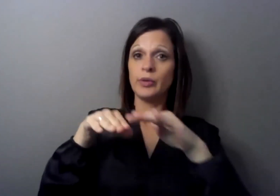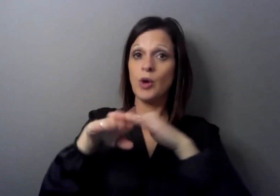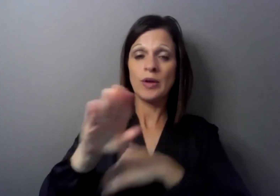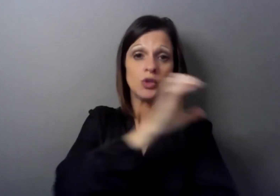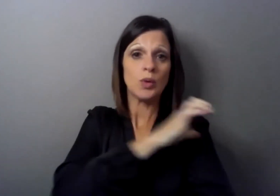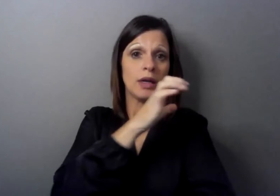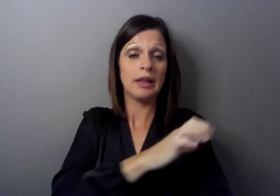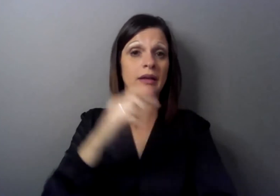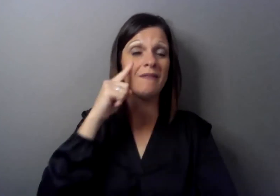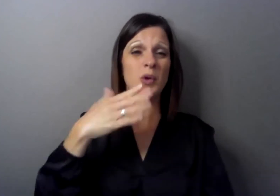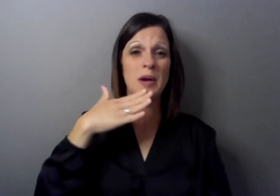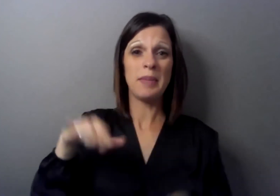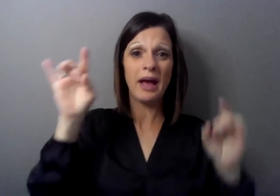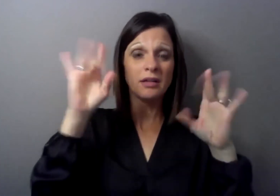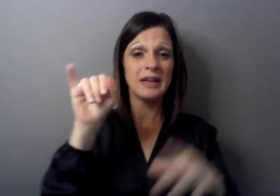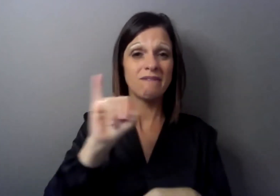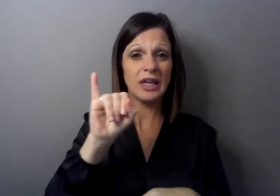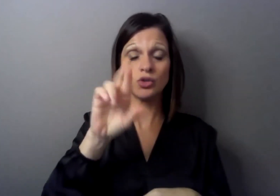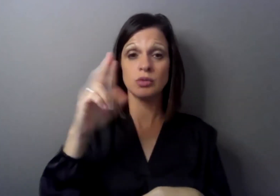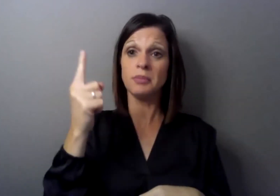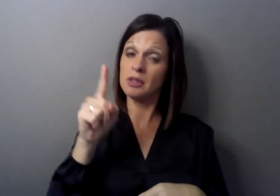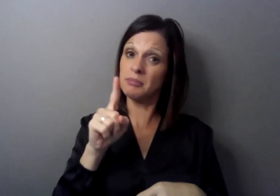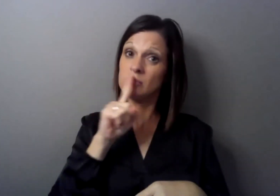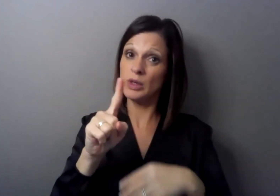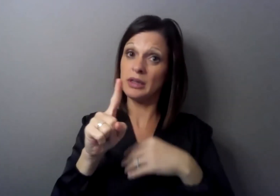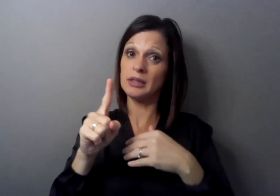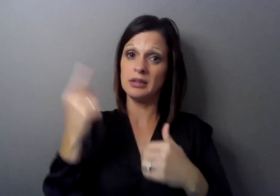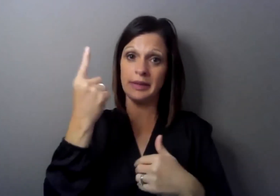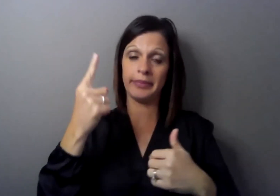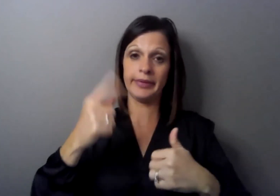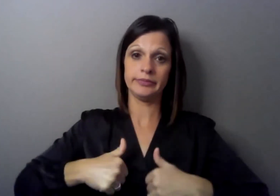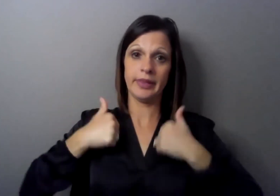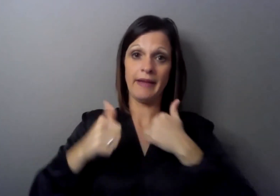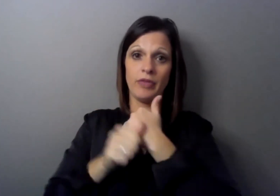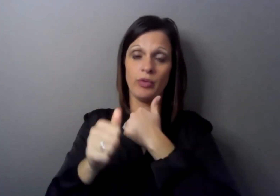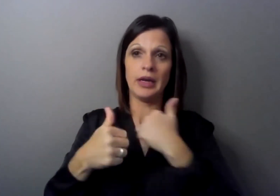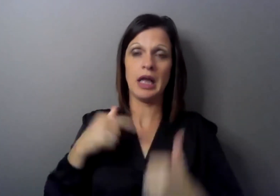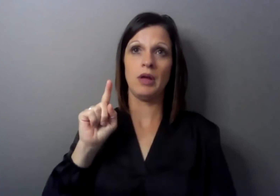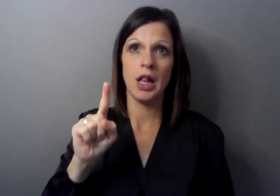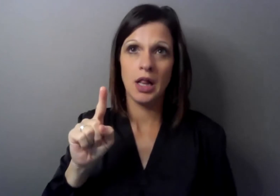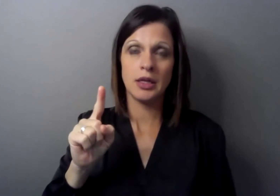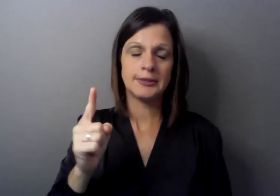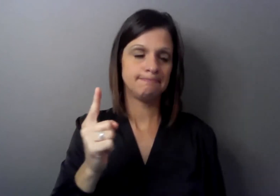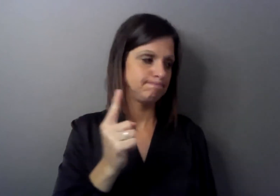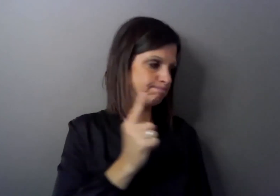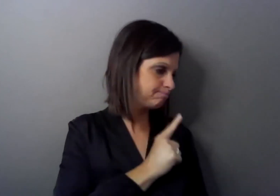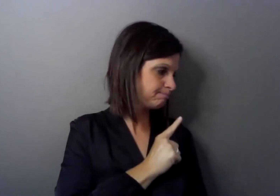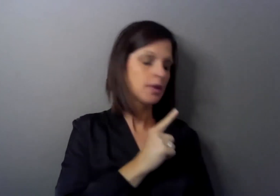infection or something or something pretty life-threatening and I would turn around and walk away because of the receptionist